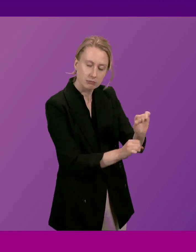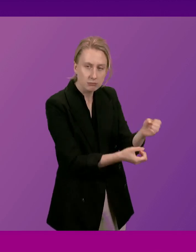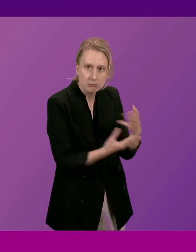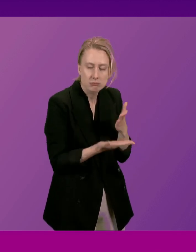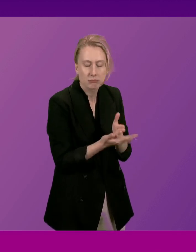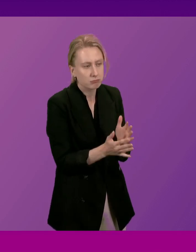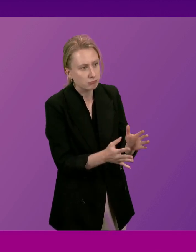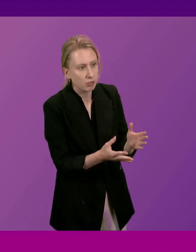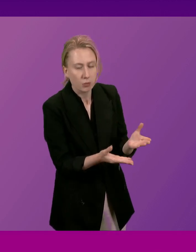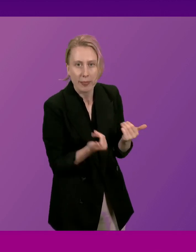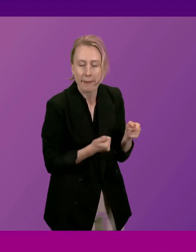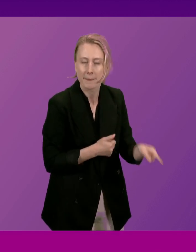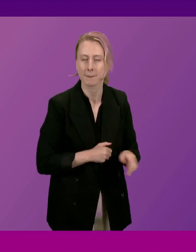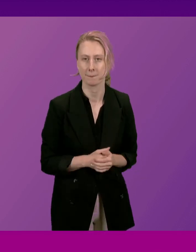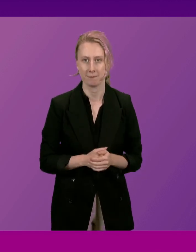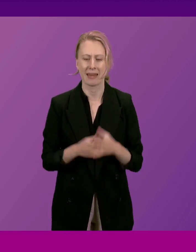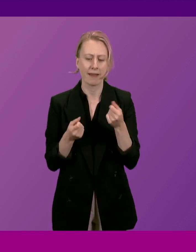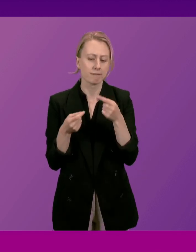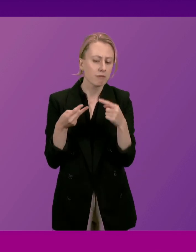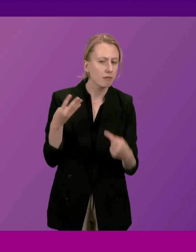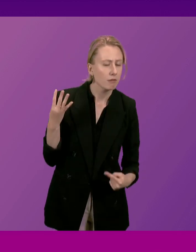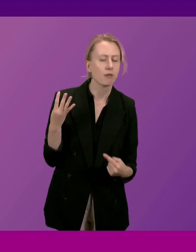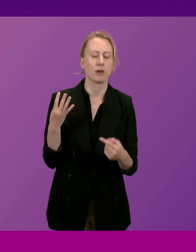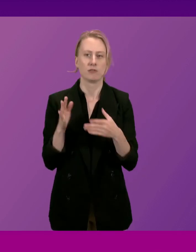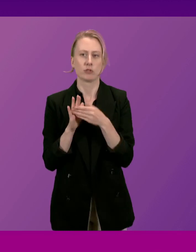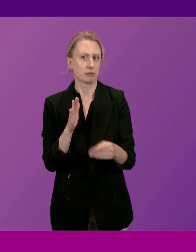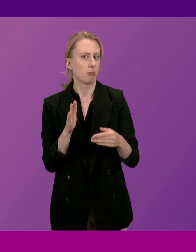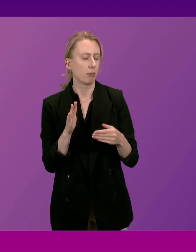We are implementing a range of measures. For example, we made a commitment to